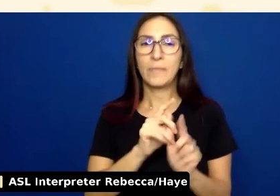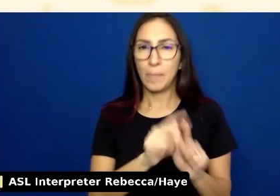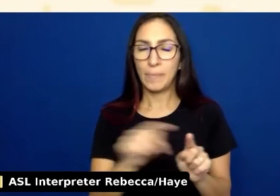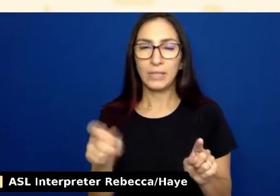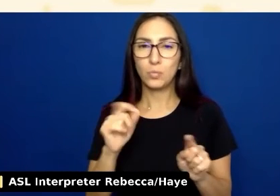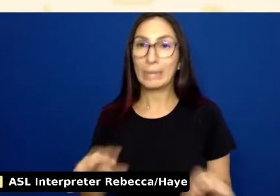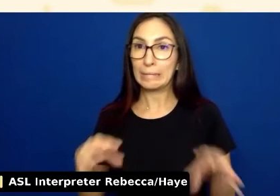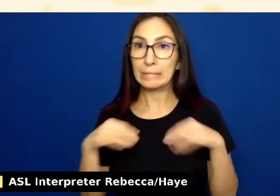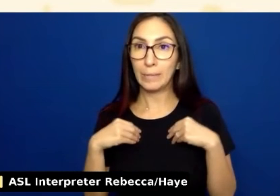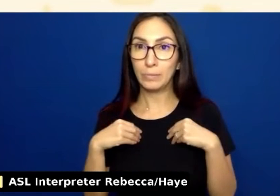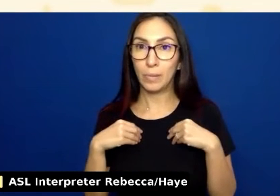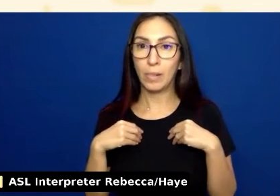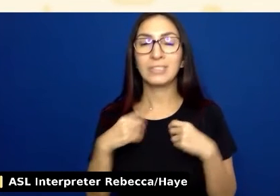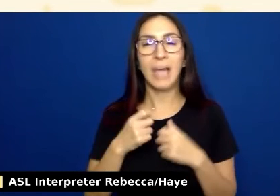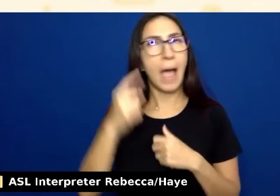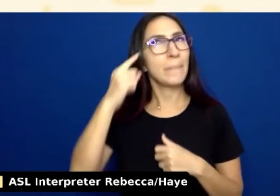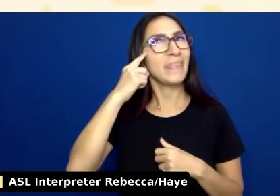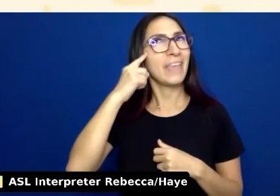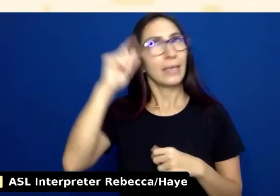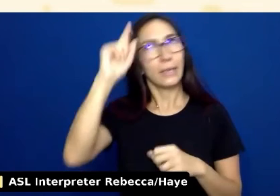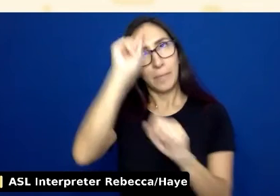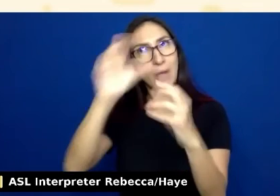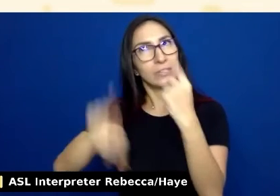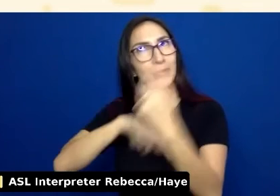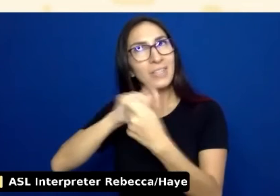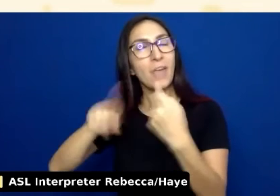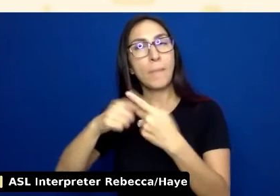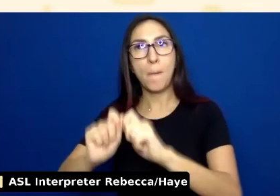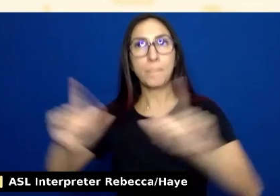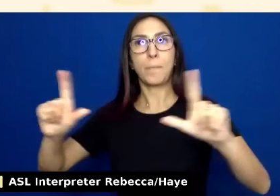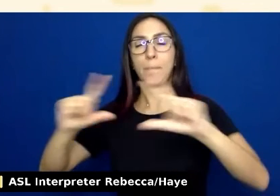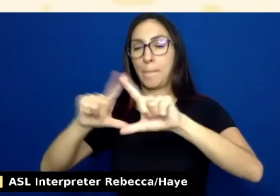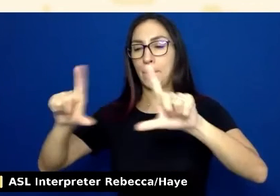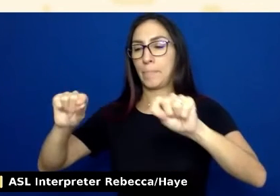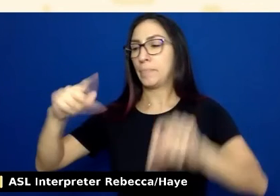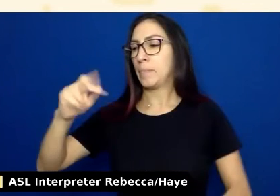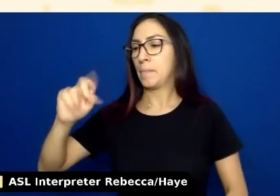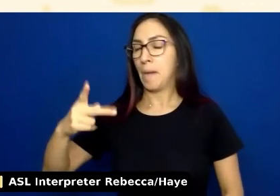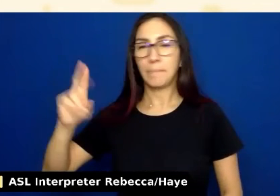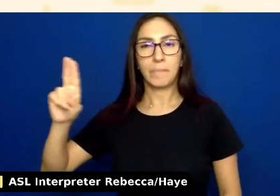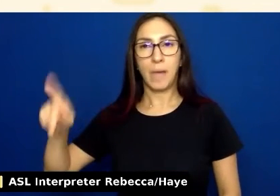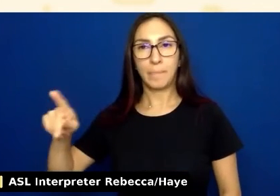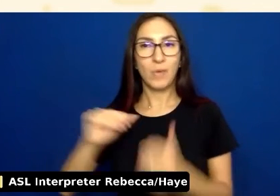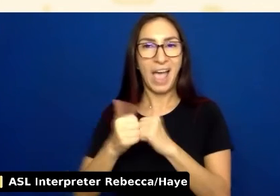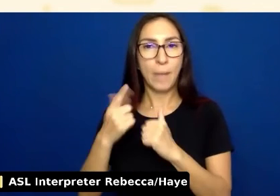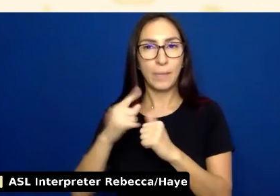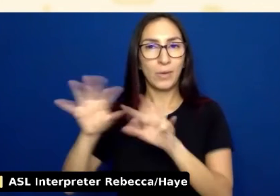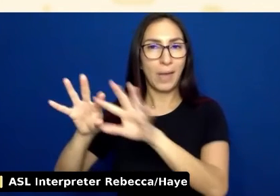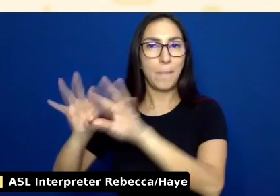I'm thinking about pop-ups. My question is, what is the best way to let people exit a kind of purposeful keyboard trap in this way?